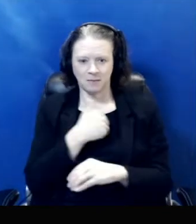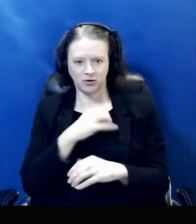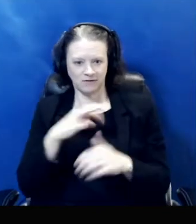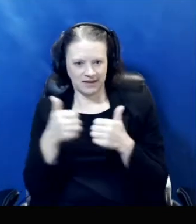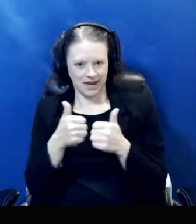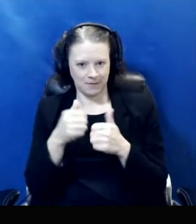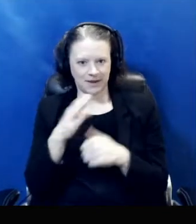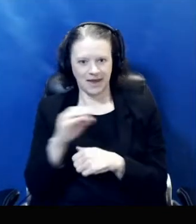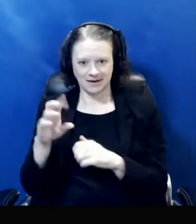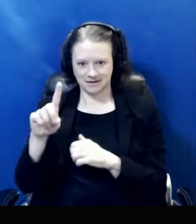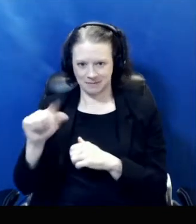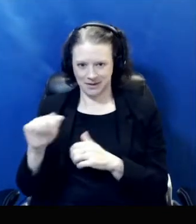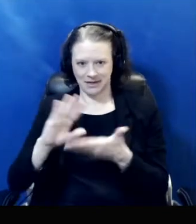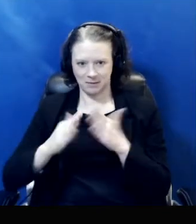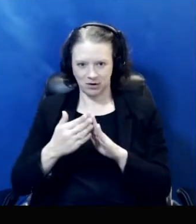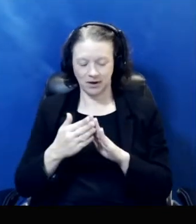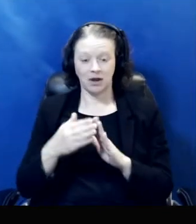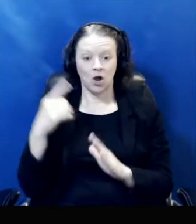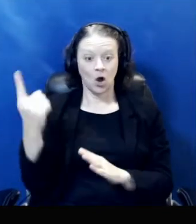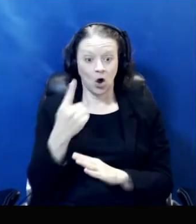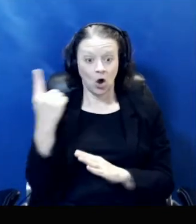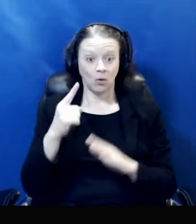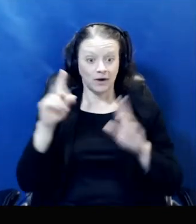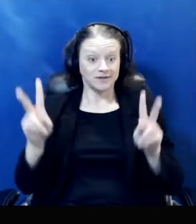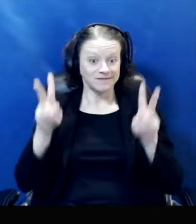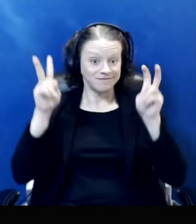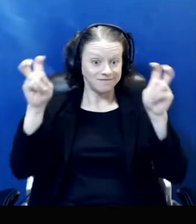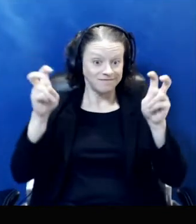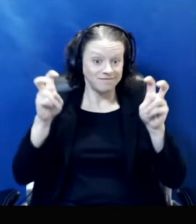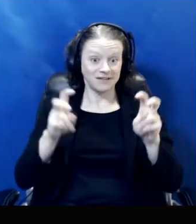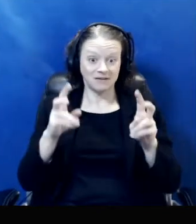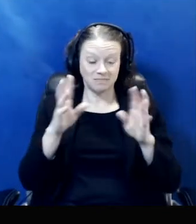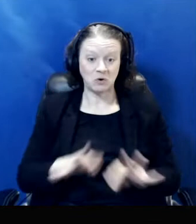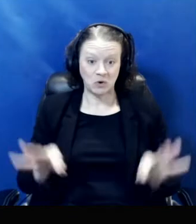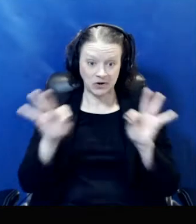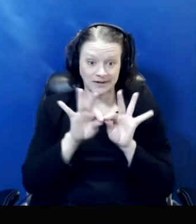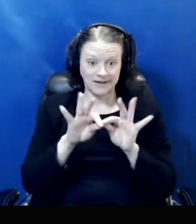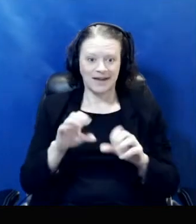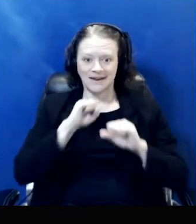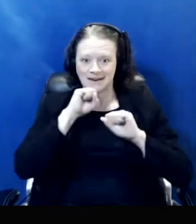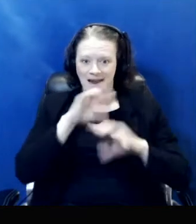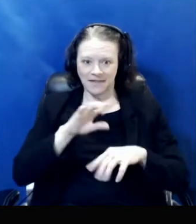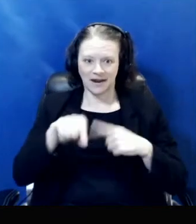As it's always said: Nothing About Us Without Us, so that was a key part in getting this information